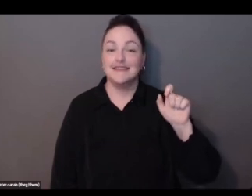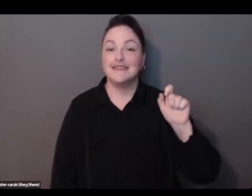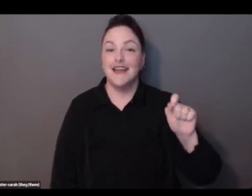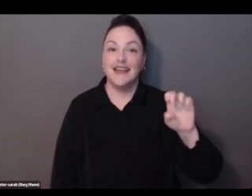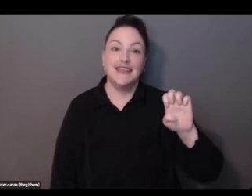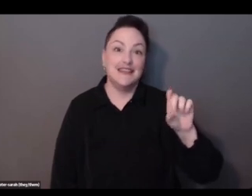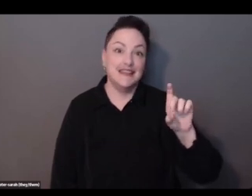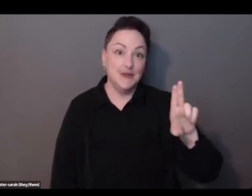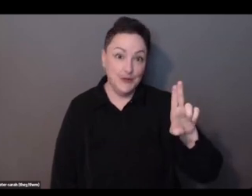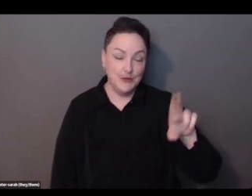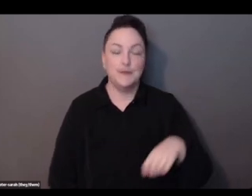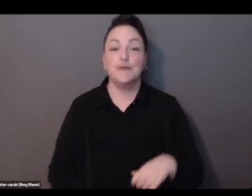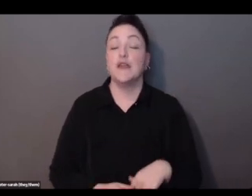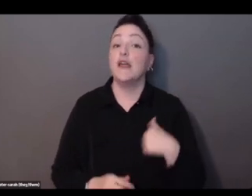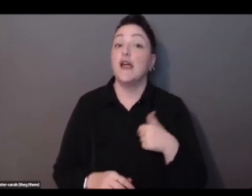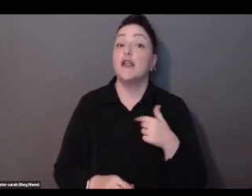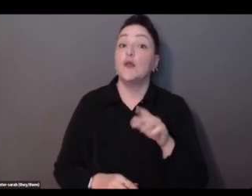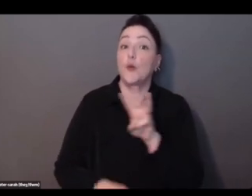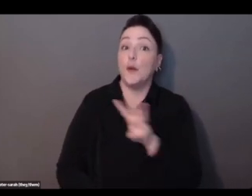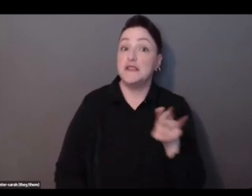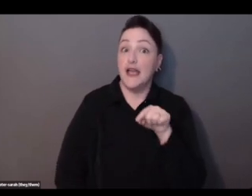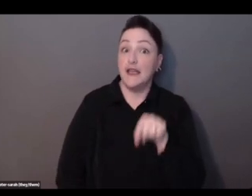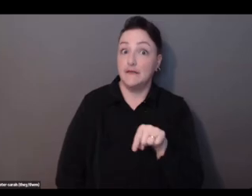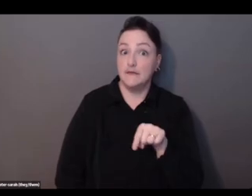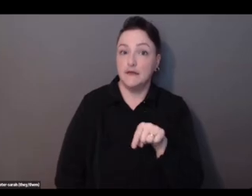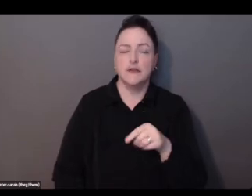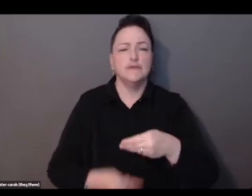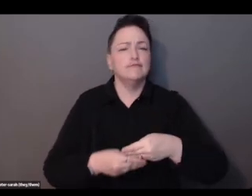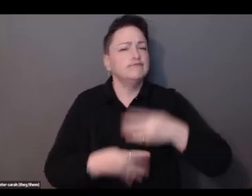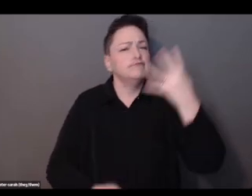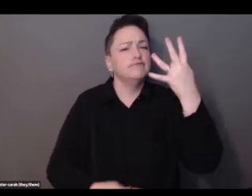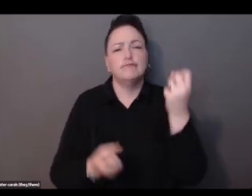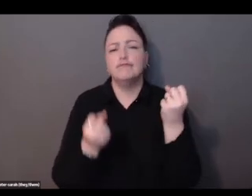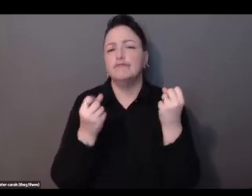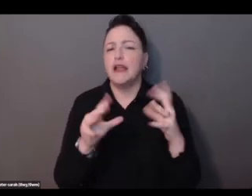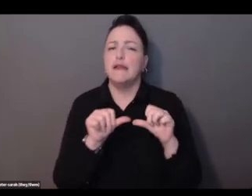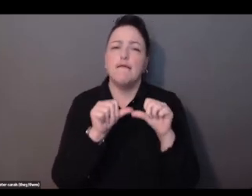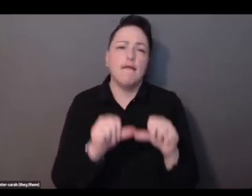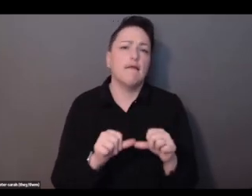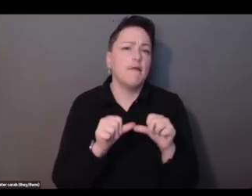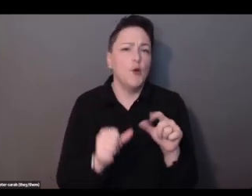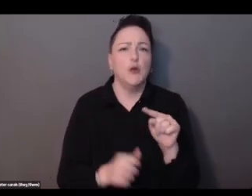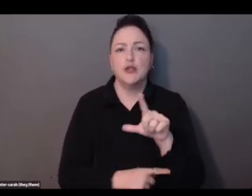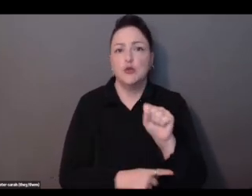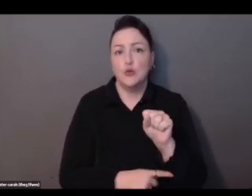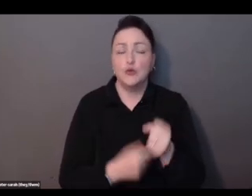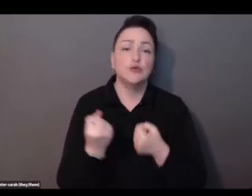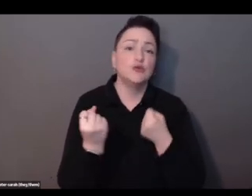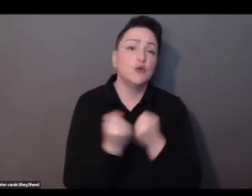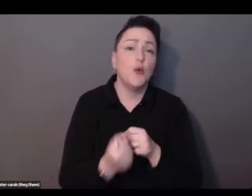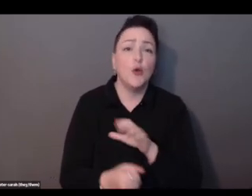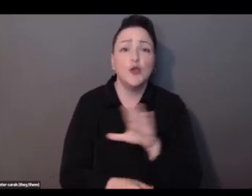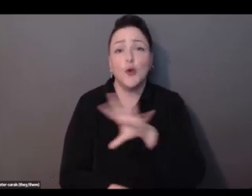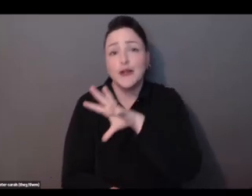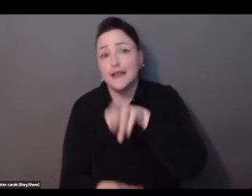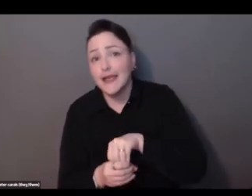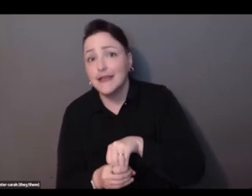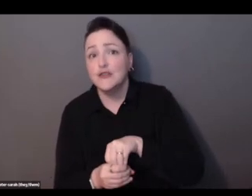there's an ongoing set of tools that will continue to support your engagement and utilization of this dashboard.